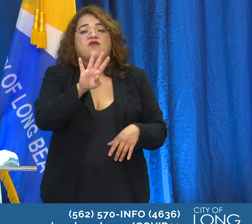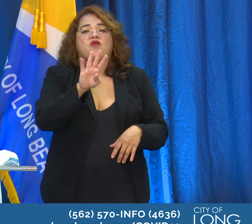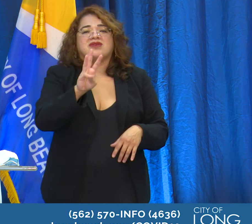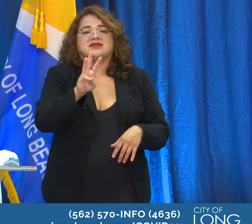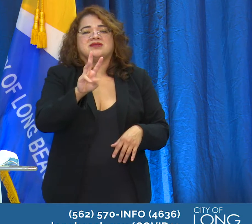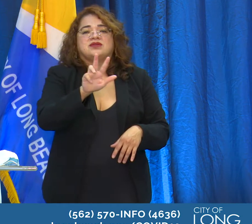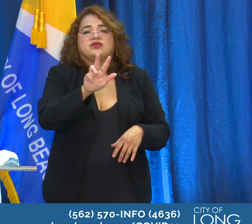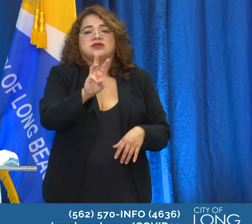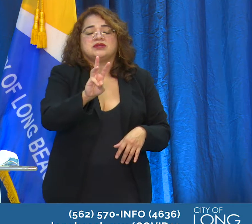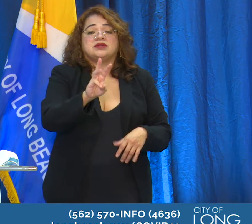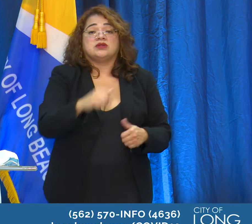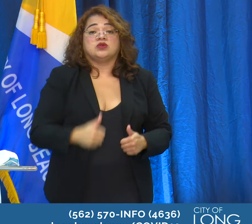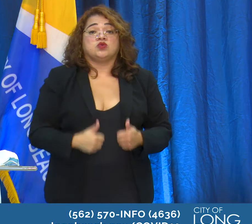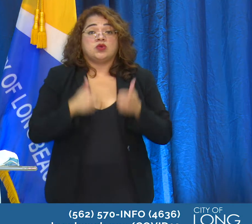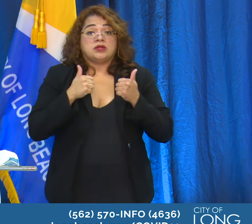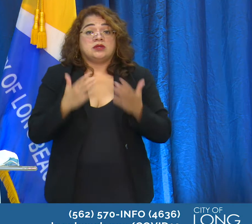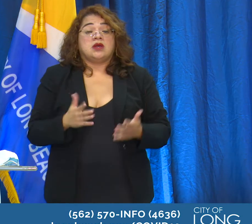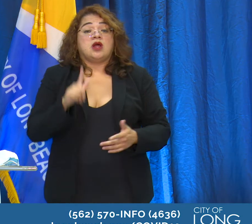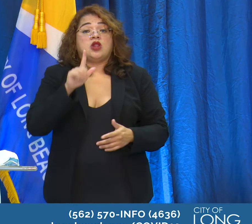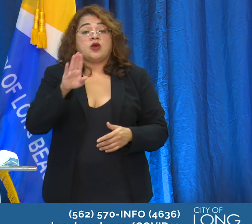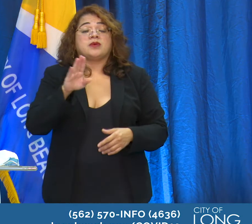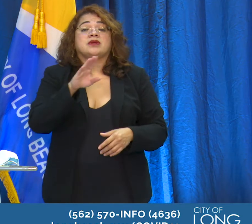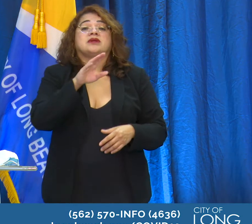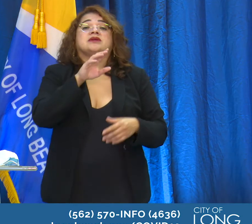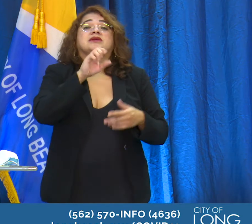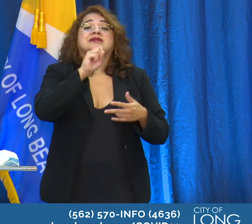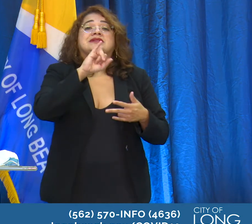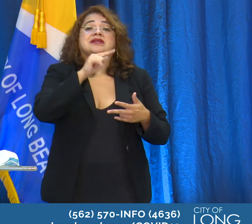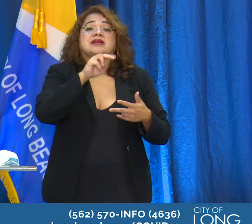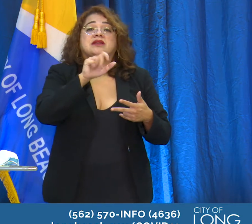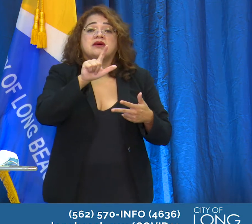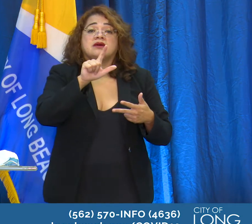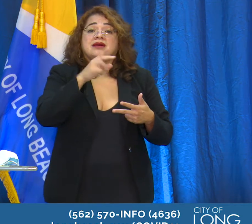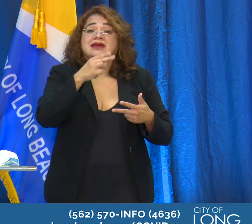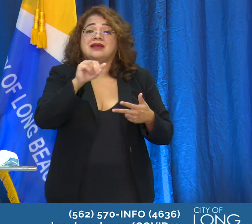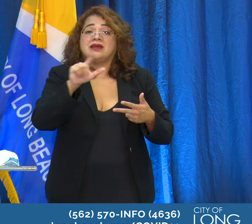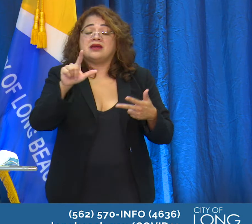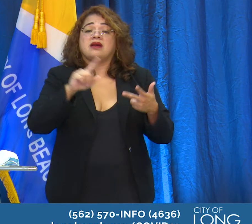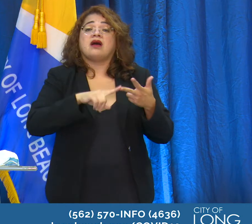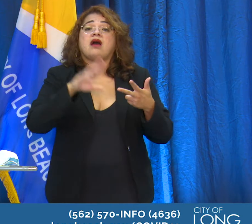Residents of Long Beach, Signal Hill, Lakewood, Compton and Paramount are welcome to test in Long Beach.